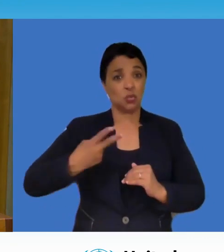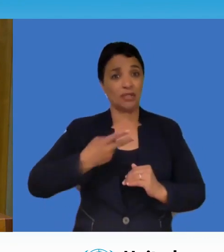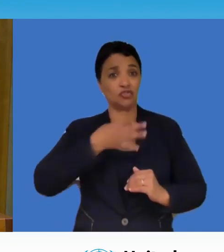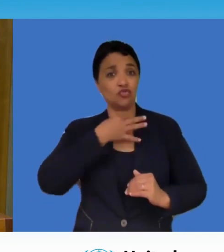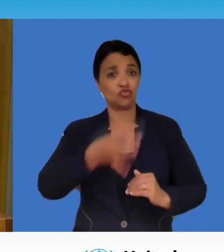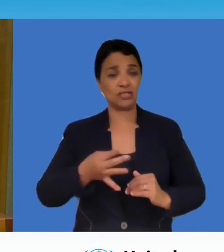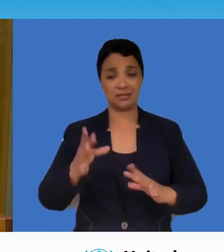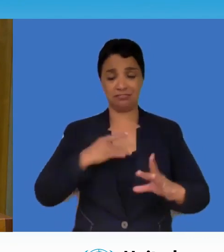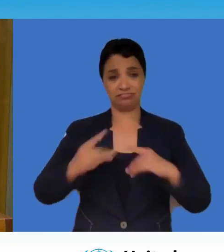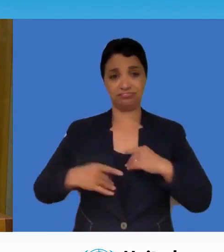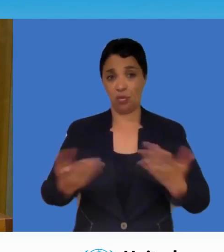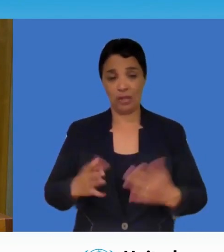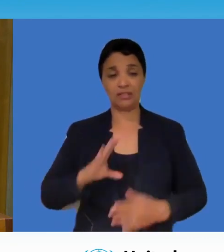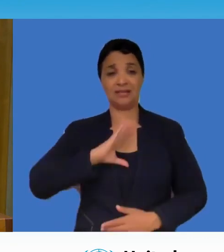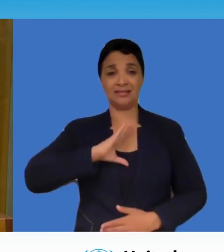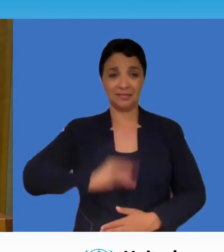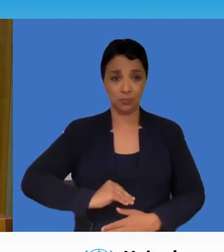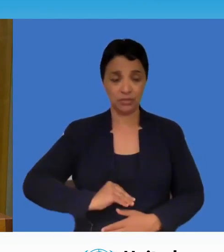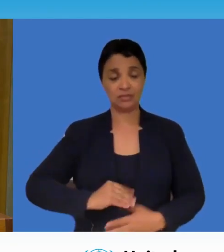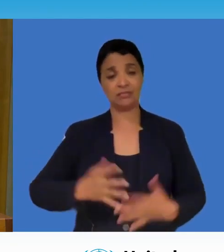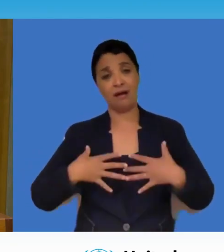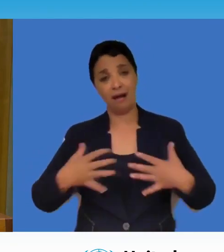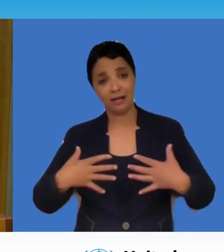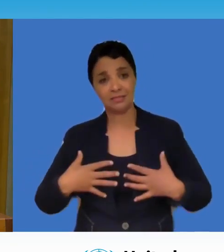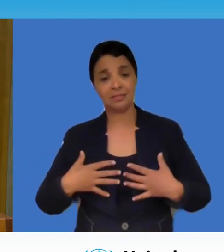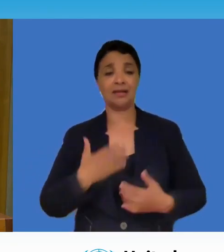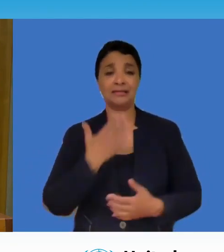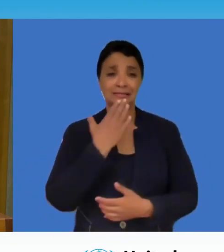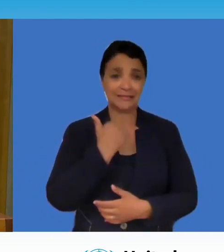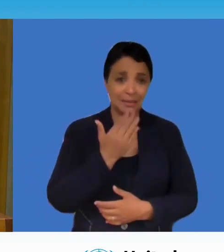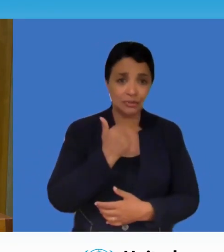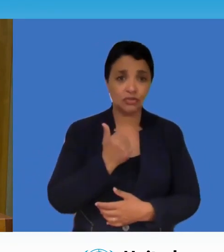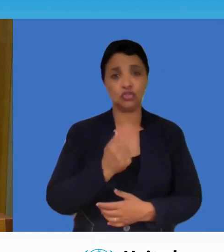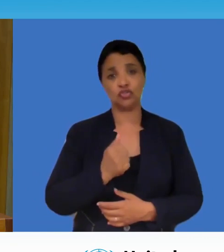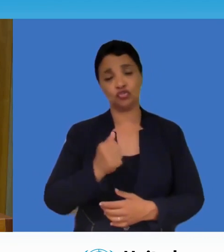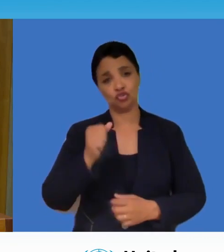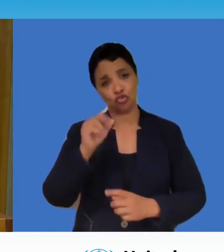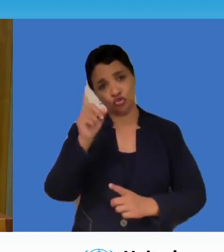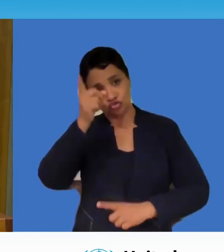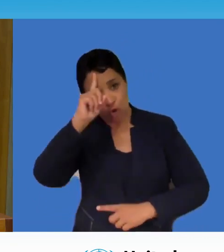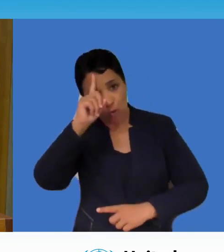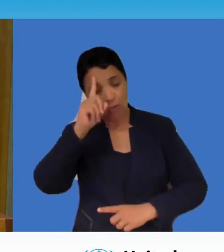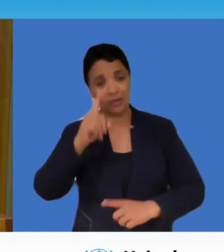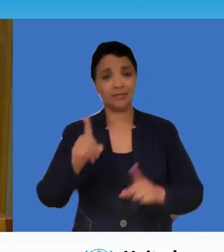twice the risk of developing conditions such as depression asthma diabetes stroke obesity